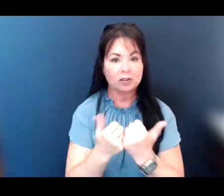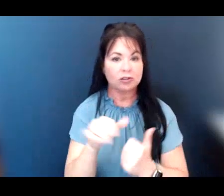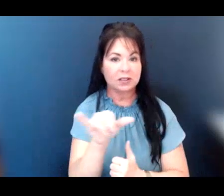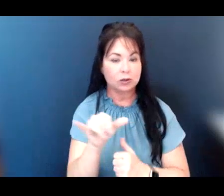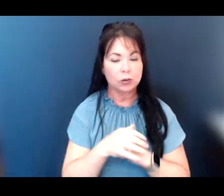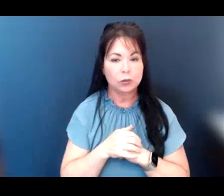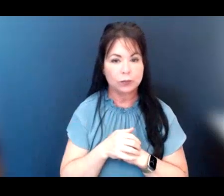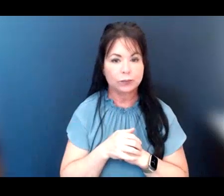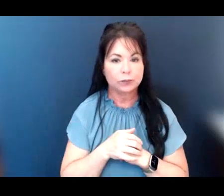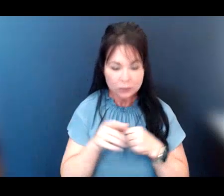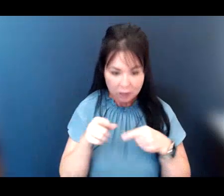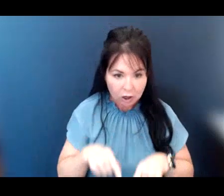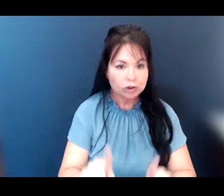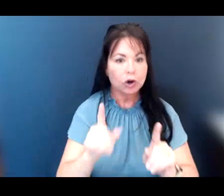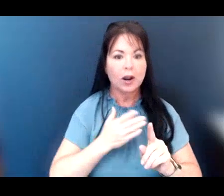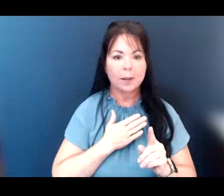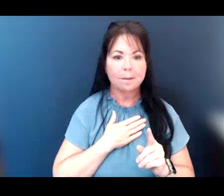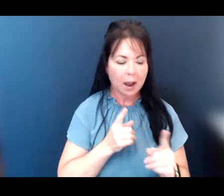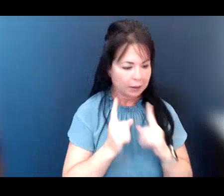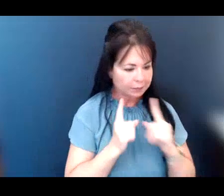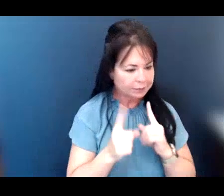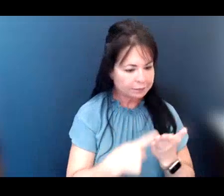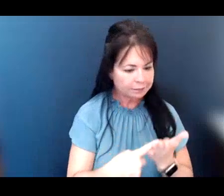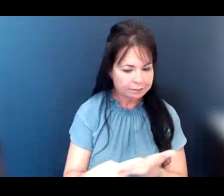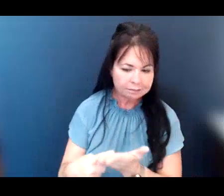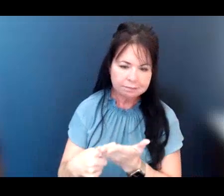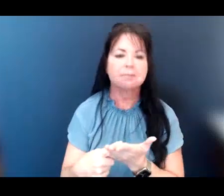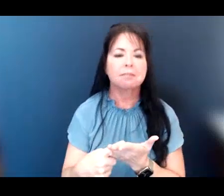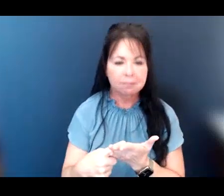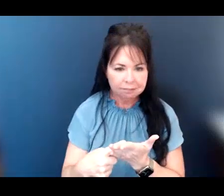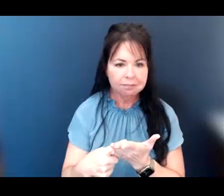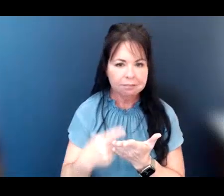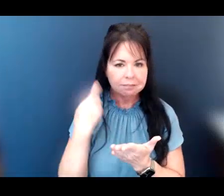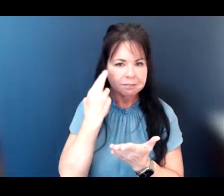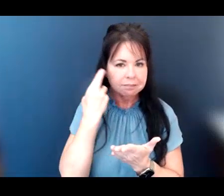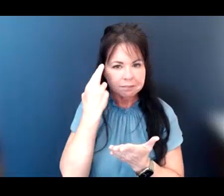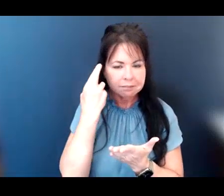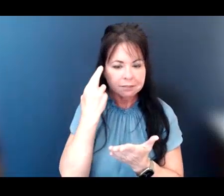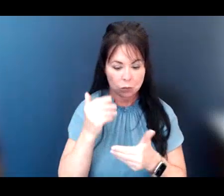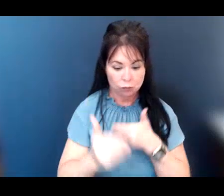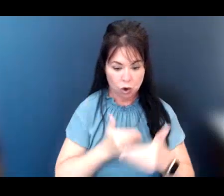focus on the process of this test that we're doing, we want to look at what information